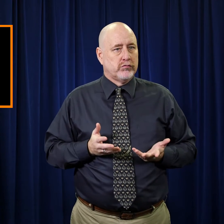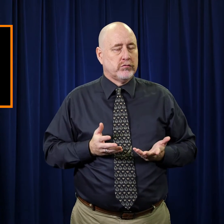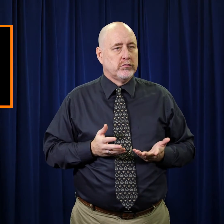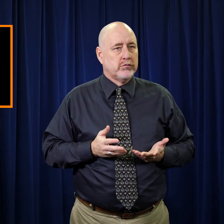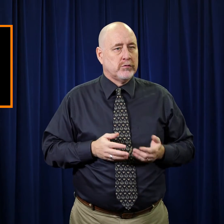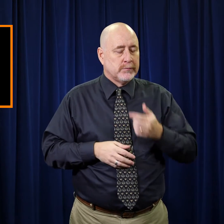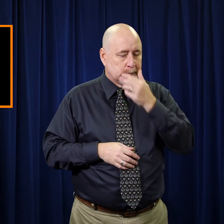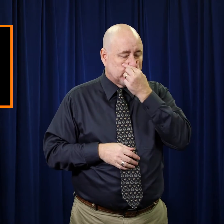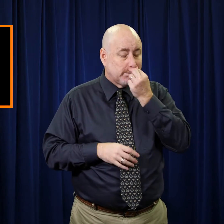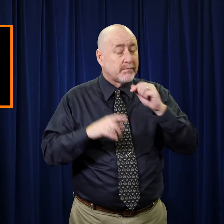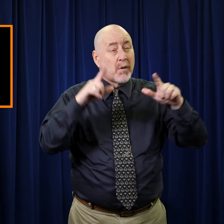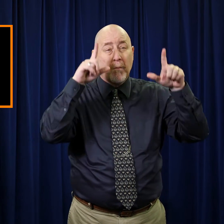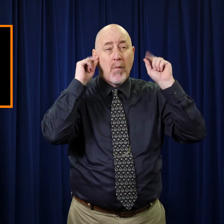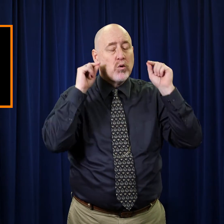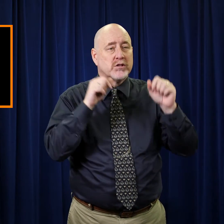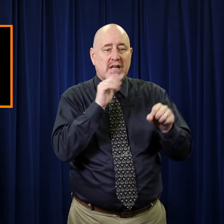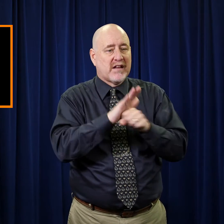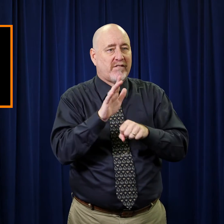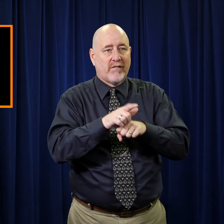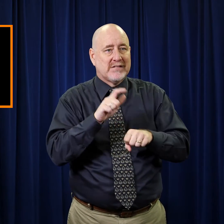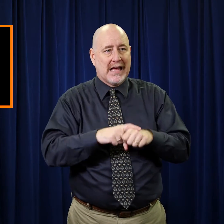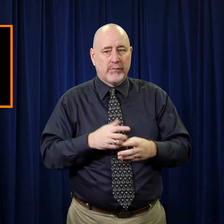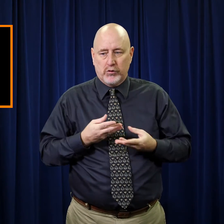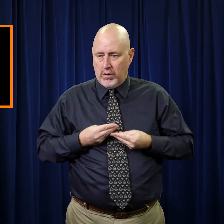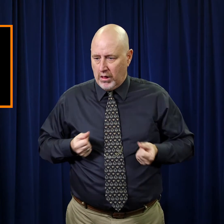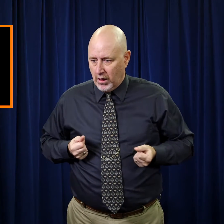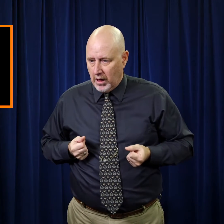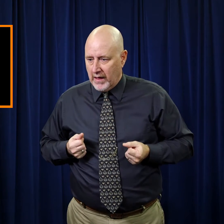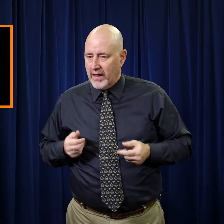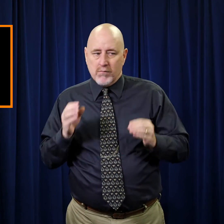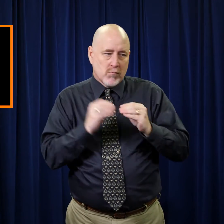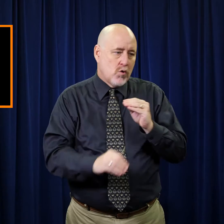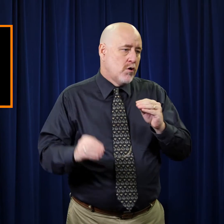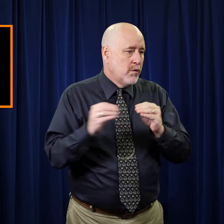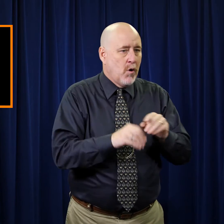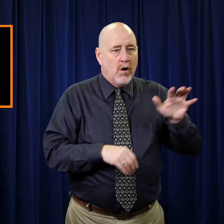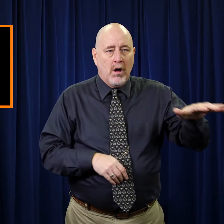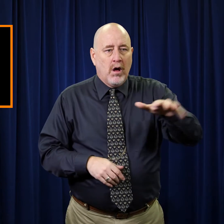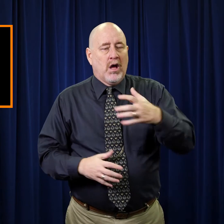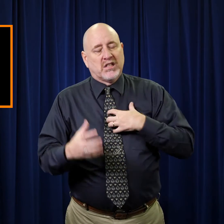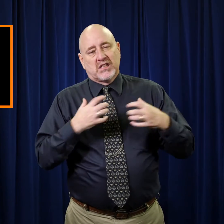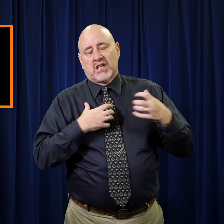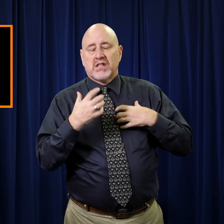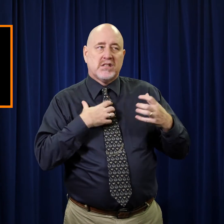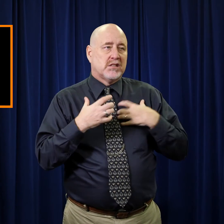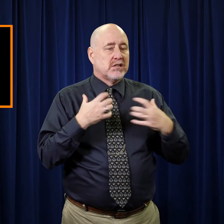now it stopped. But Moses has no time to get over that before more of people come and